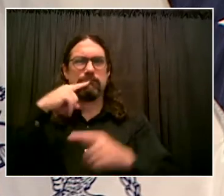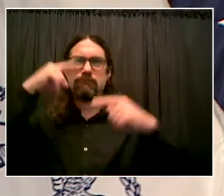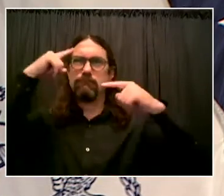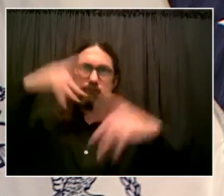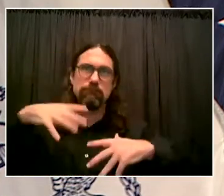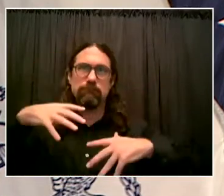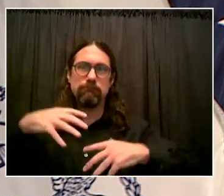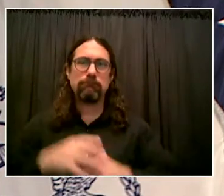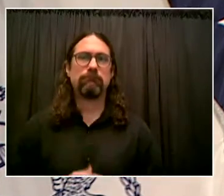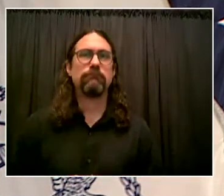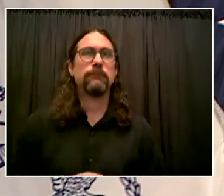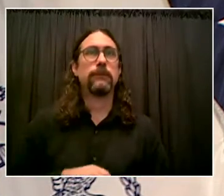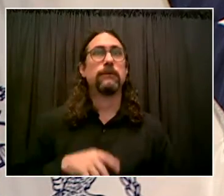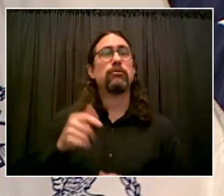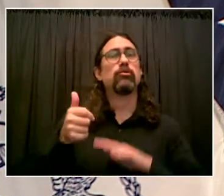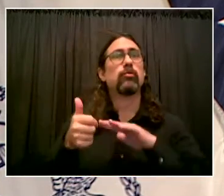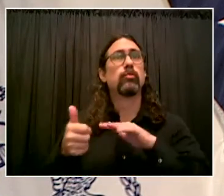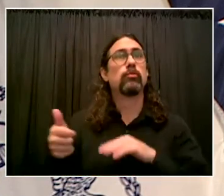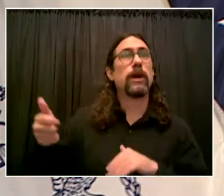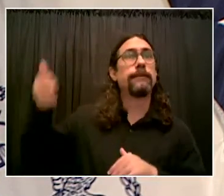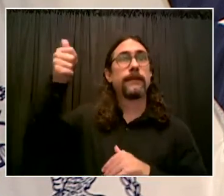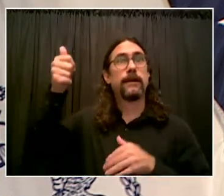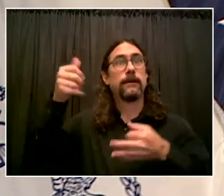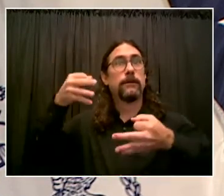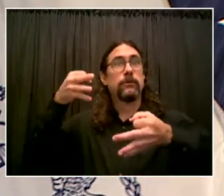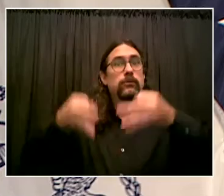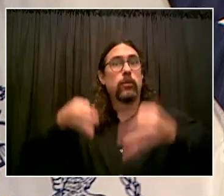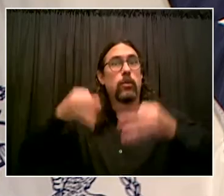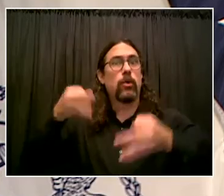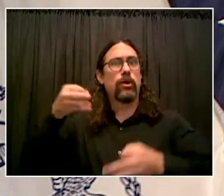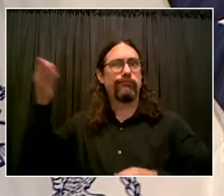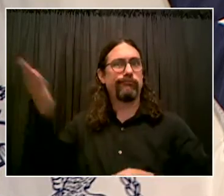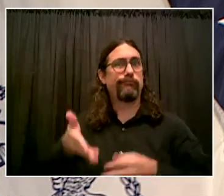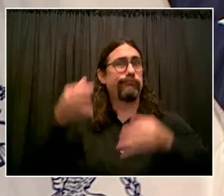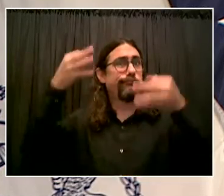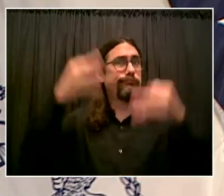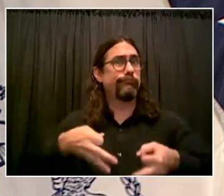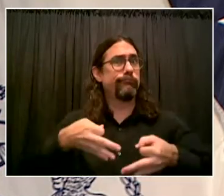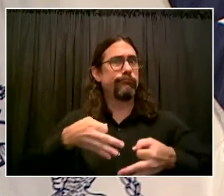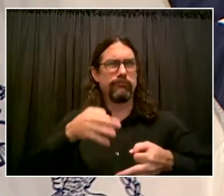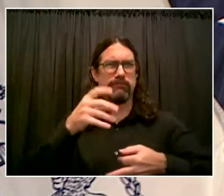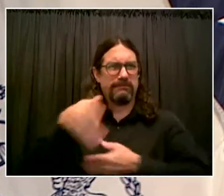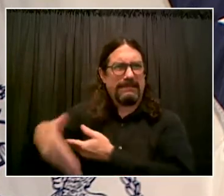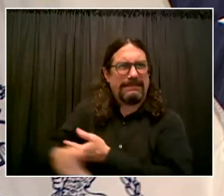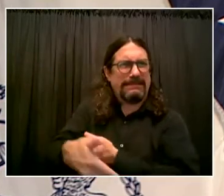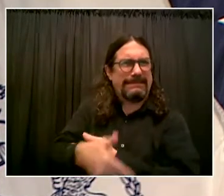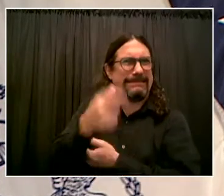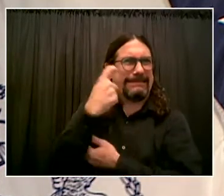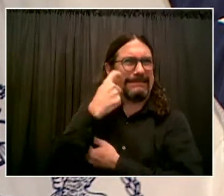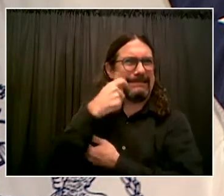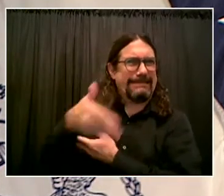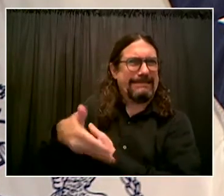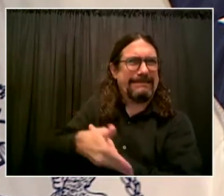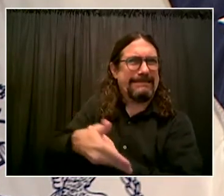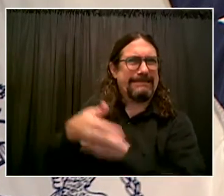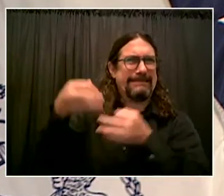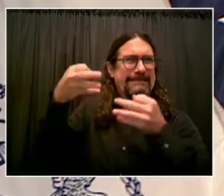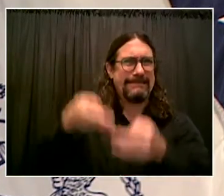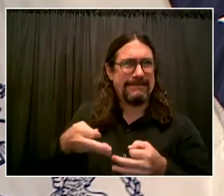THAT IS WHAT WE FOCUS ON BUT RIGHT NOW WE HAVE SOMETHING ABSOLUTELY SHOCKING AND REALLY, REALLY TROUBLING TO TALK ABOUT. NEWS LATE LAST NIGHT FROM THE SUPREME COURT. IT WAS LITERALLY